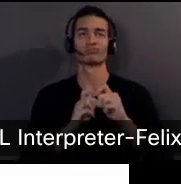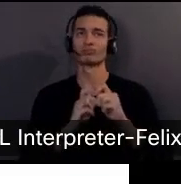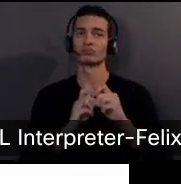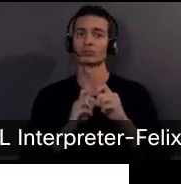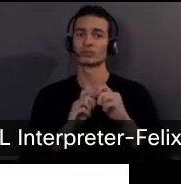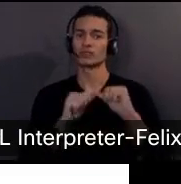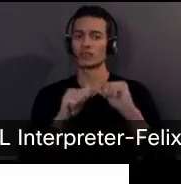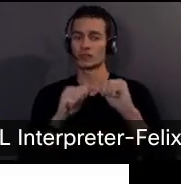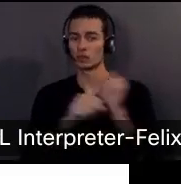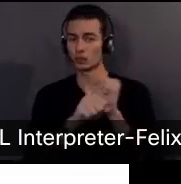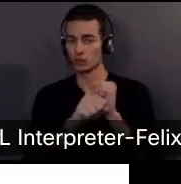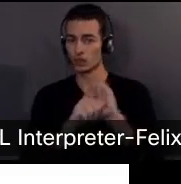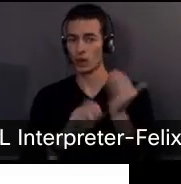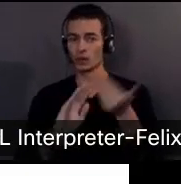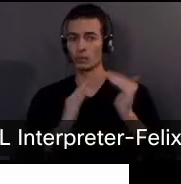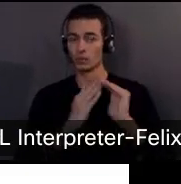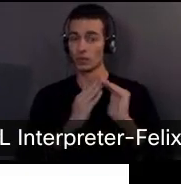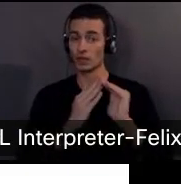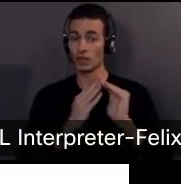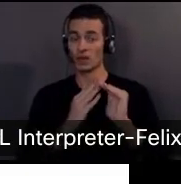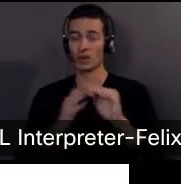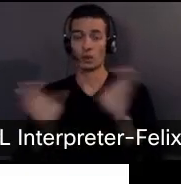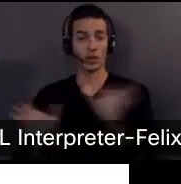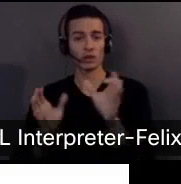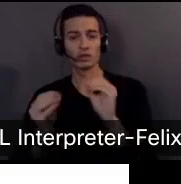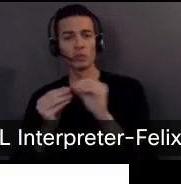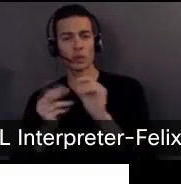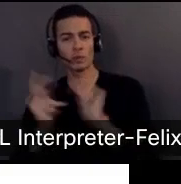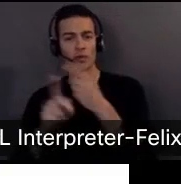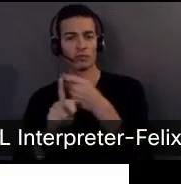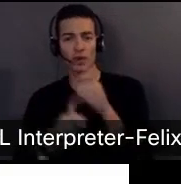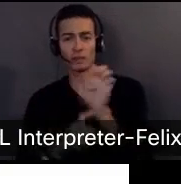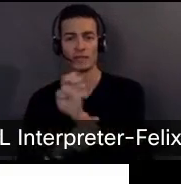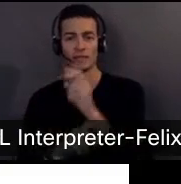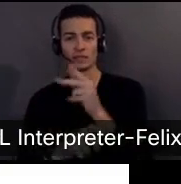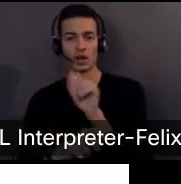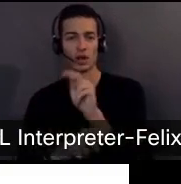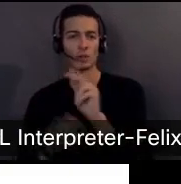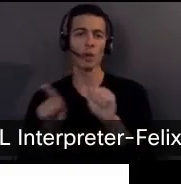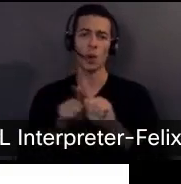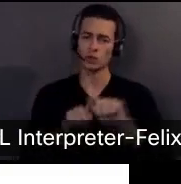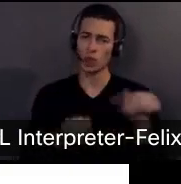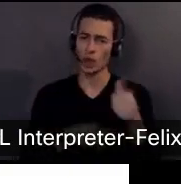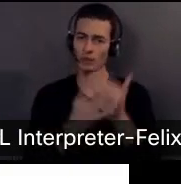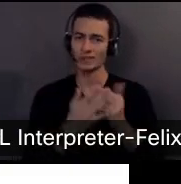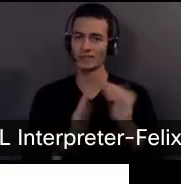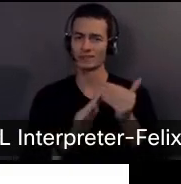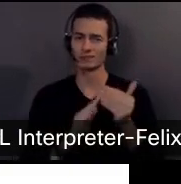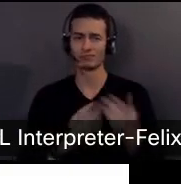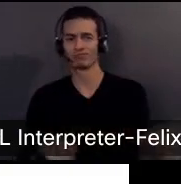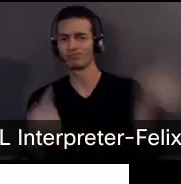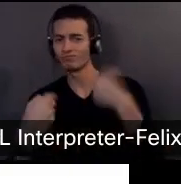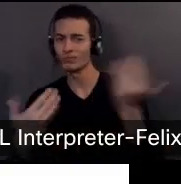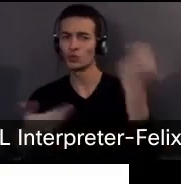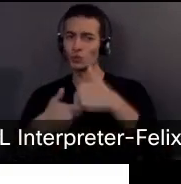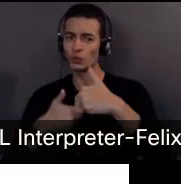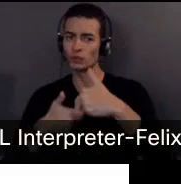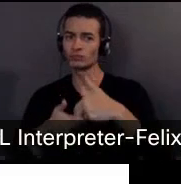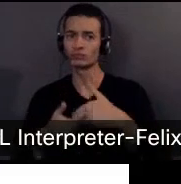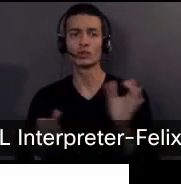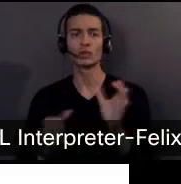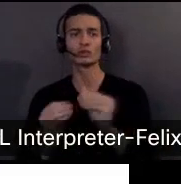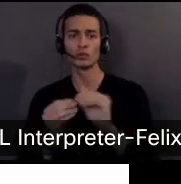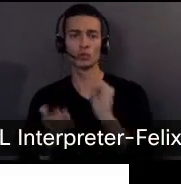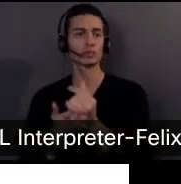we do plan to open outpatient radiology and rehab service in the hospital, and expand our elementary and ventilated services in our nursing facility. in our nursing facility